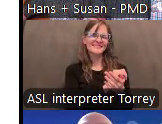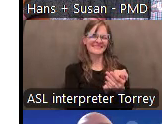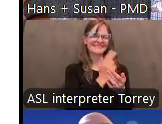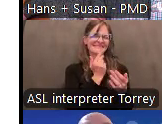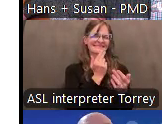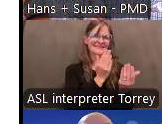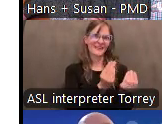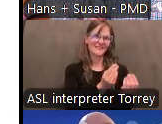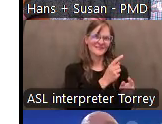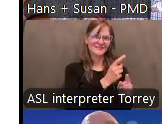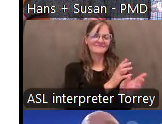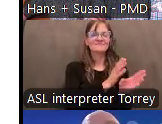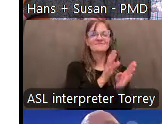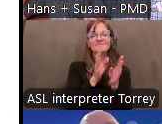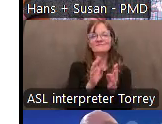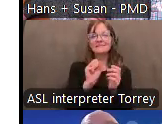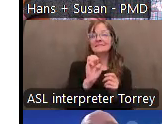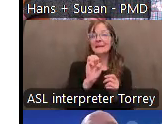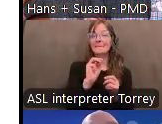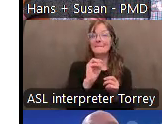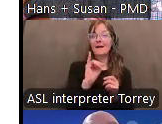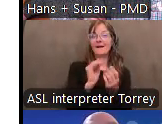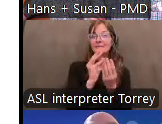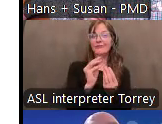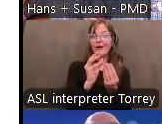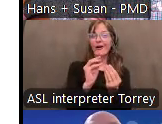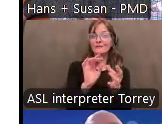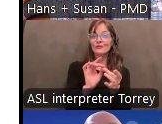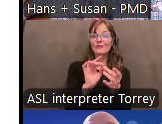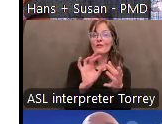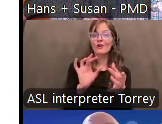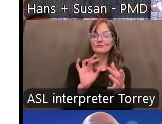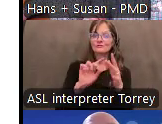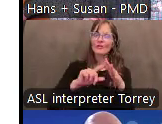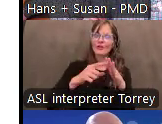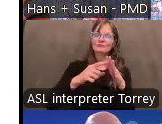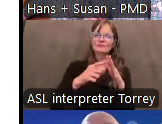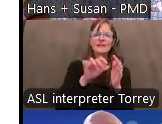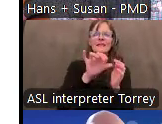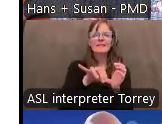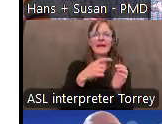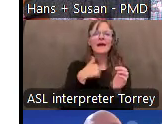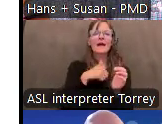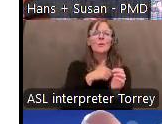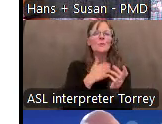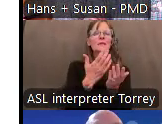where we actually reached out to some early interest people that wanted to become a CDCP. And we so we were able